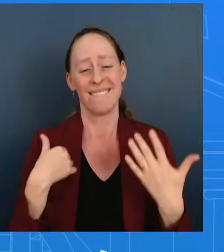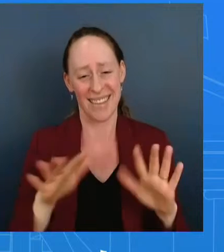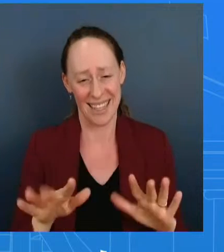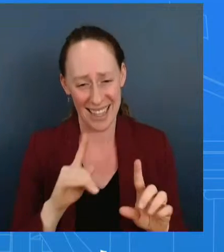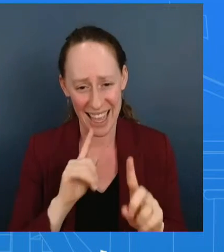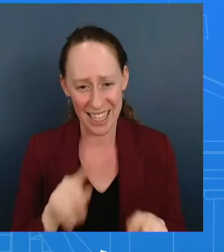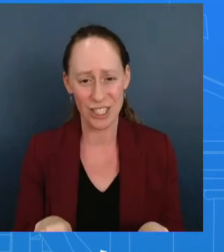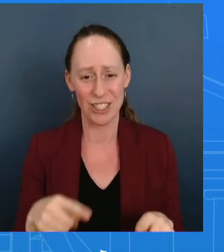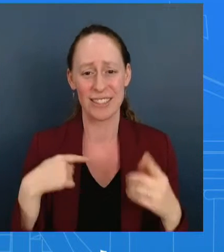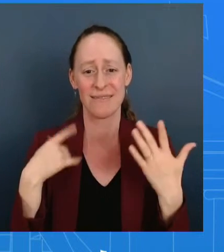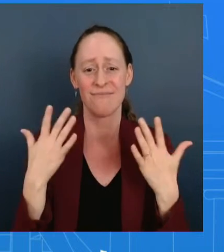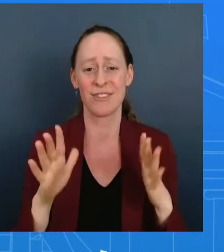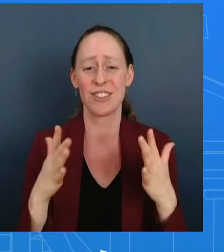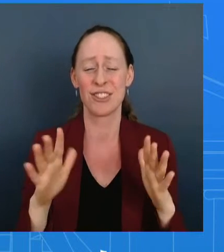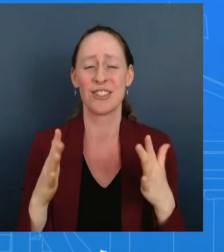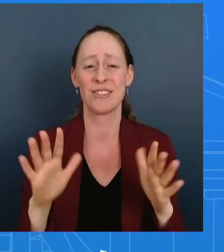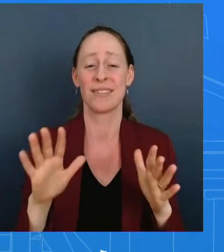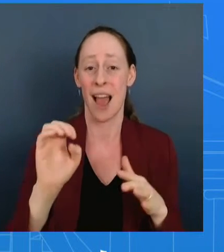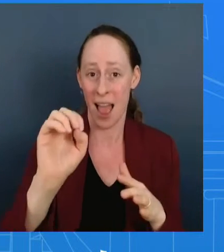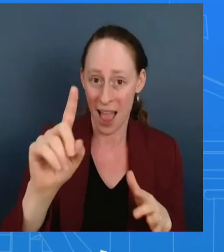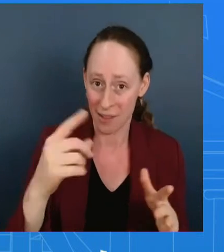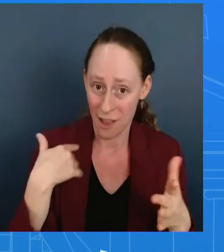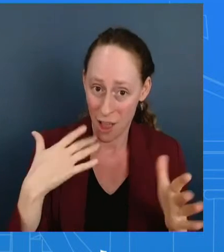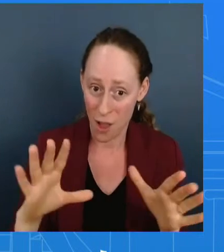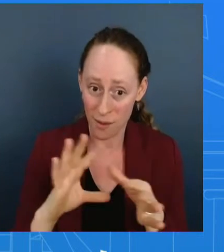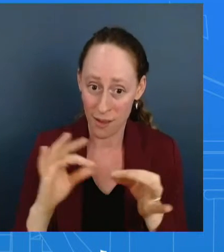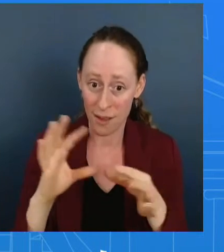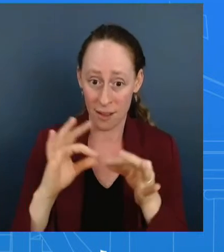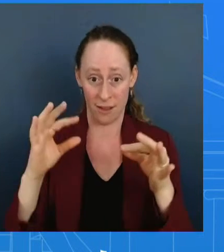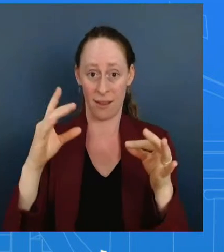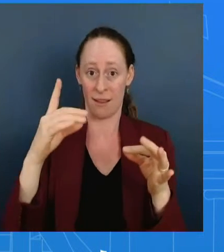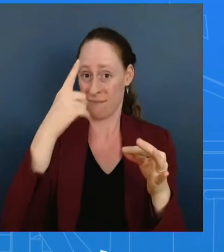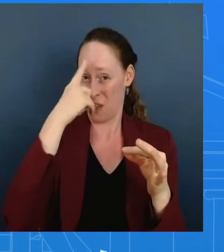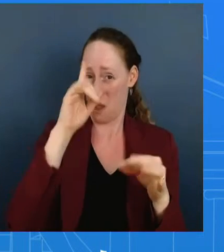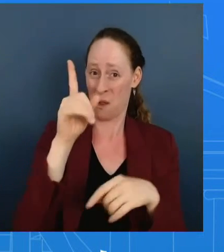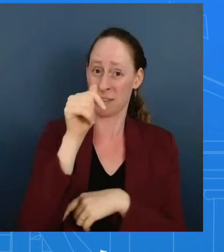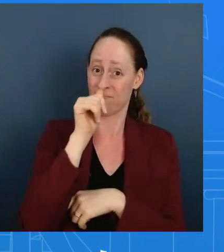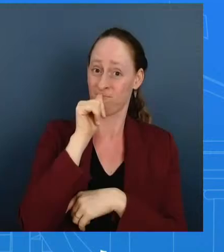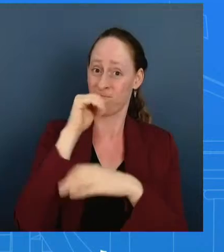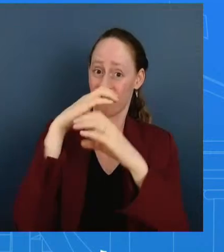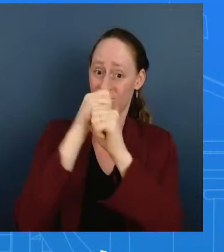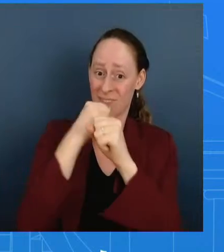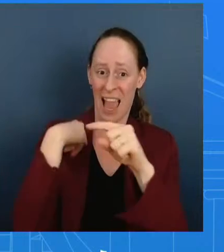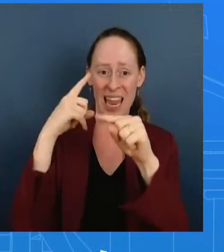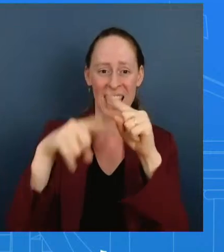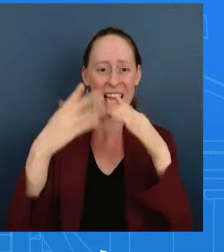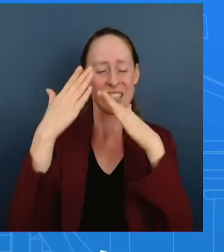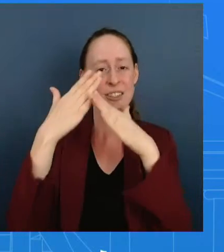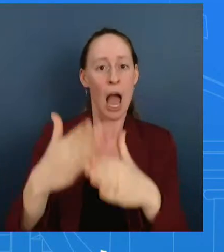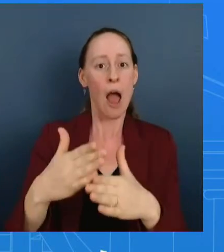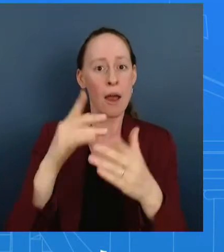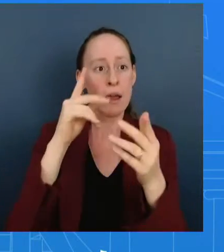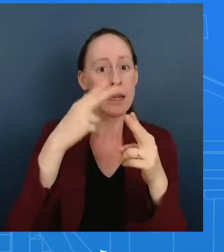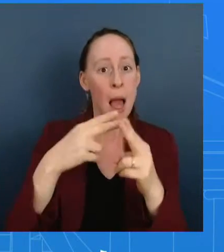For security reasons, we cannot share names. We cannot share names. We have to pro- -- we have to -- The Press: You cannot share names of others he would have met with -- Ms. Jean-Pierre: We cannot --